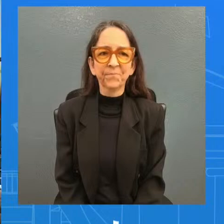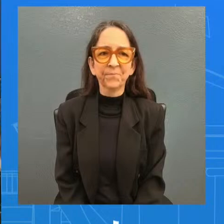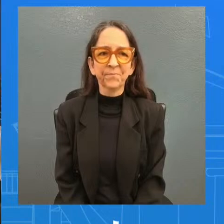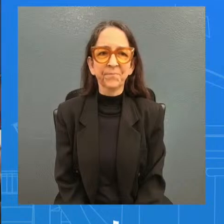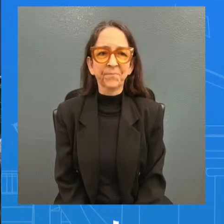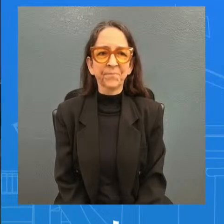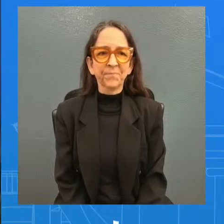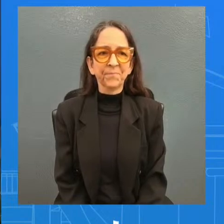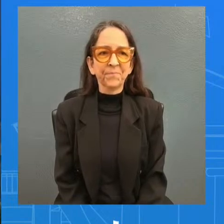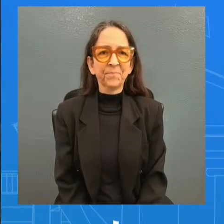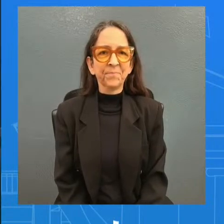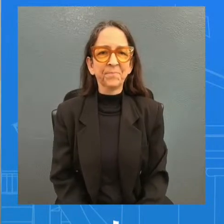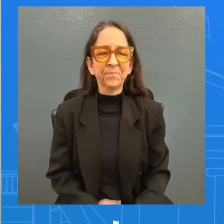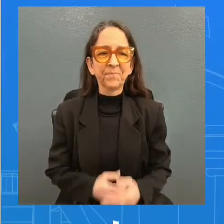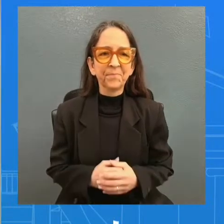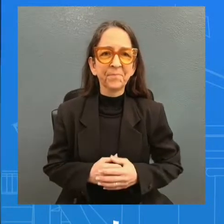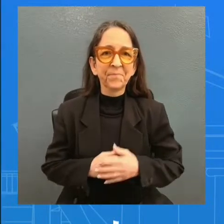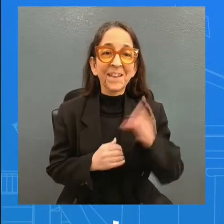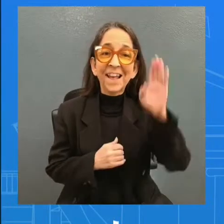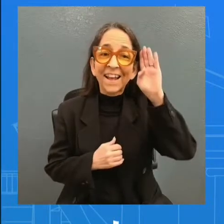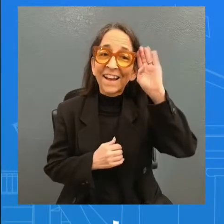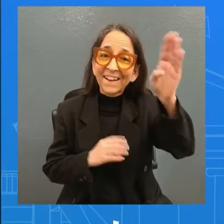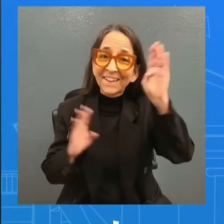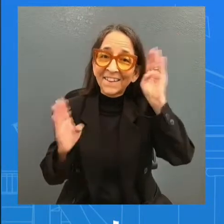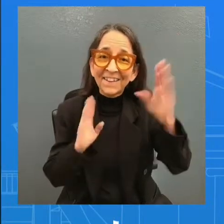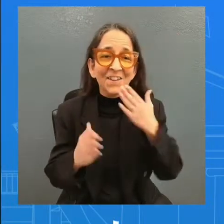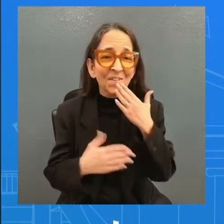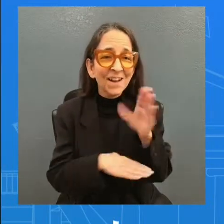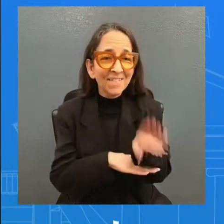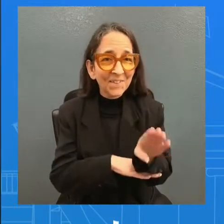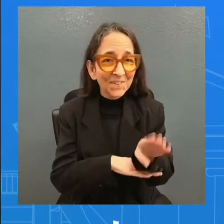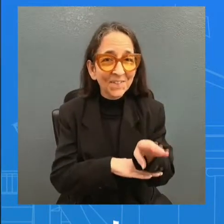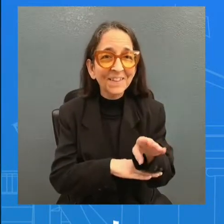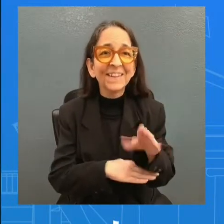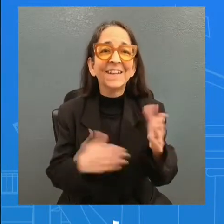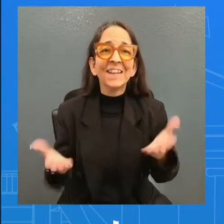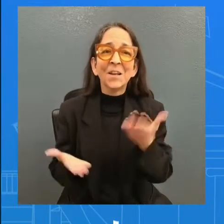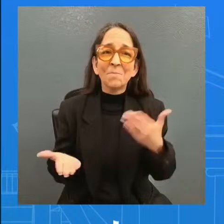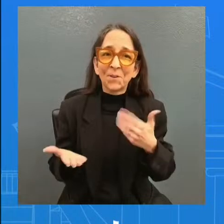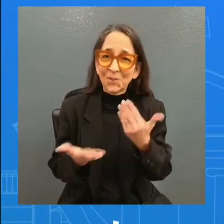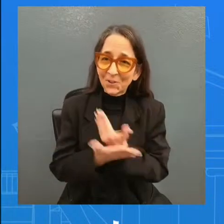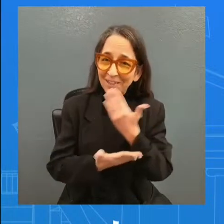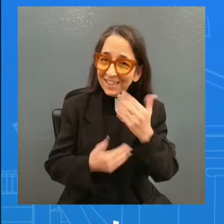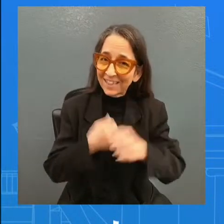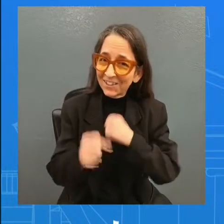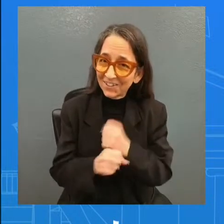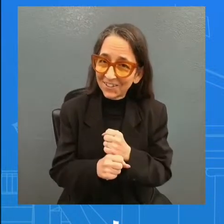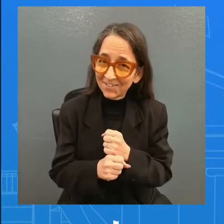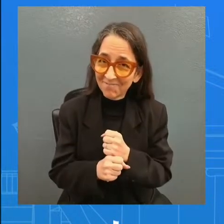Ms. Jean-Pierre: Hello. Good afternoon, everyone. Happy New Year. The Press: Happy New Year. Ms. Jean-Pierre: Okay. Bear with me here.